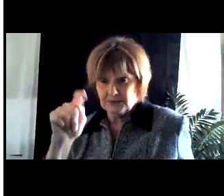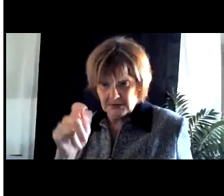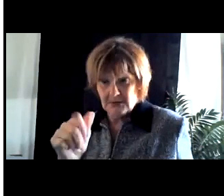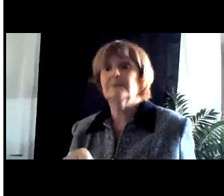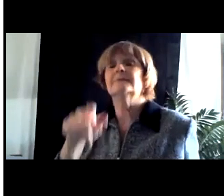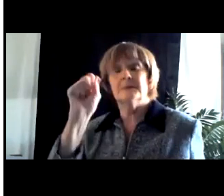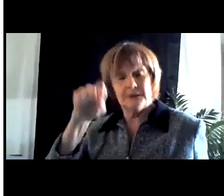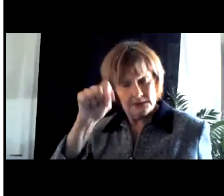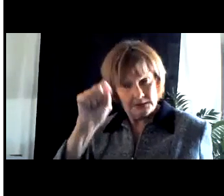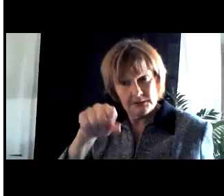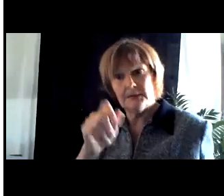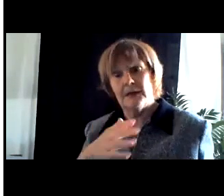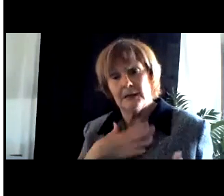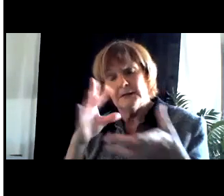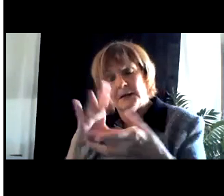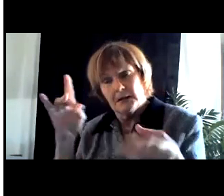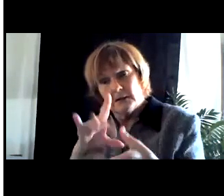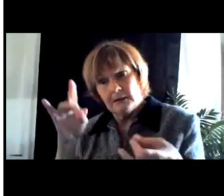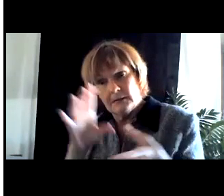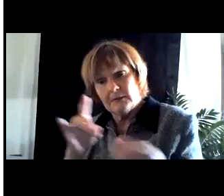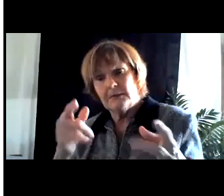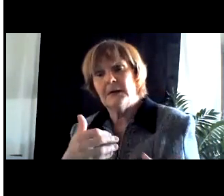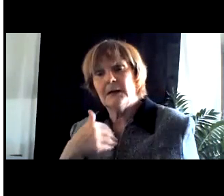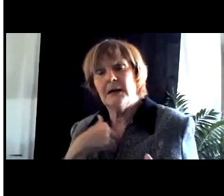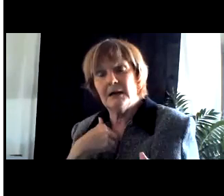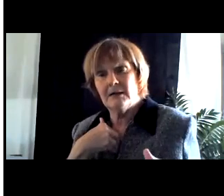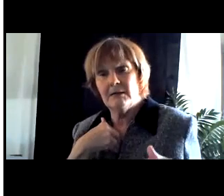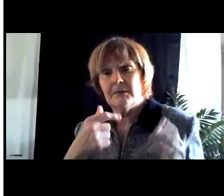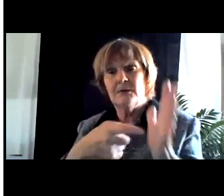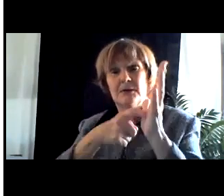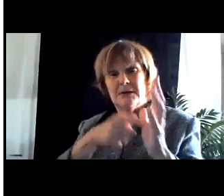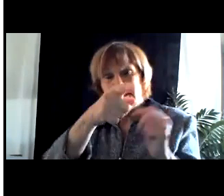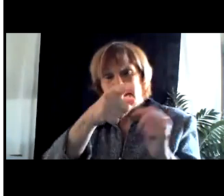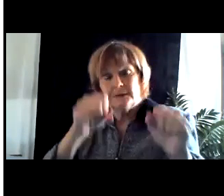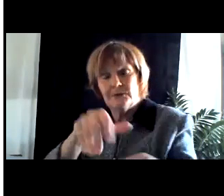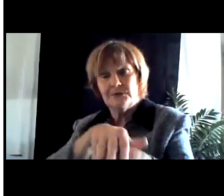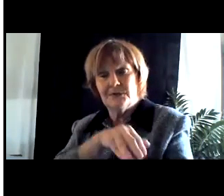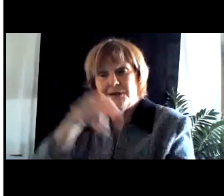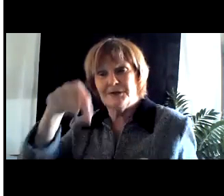and there is also a request that if you could slow down just a little bit. [Justice] Sure, sure, sure, sure. [Kristen] Okay, great, thank you.